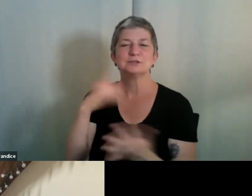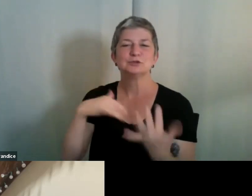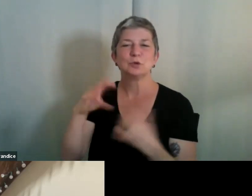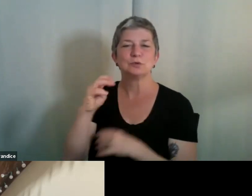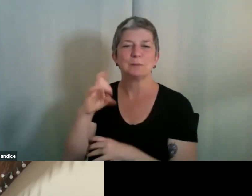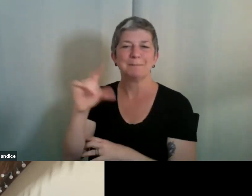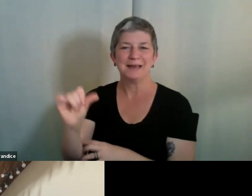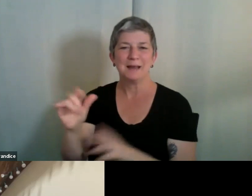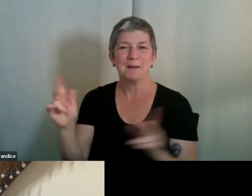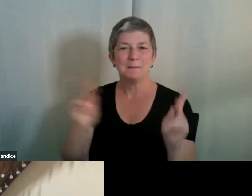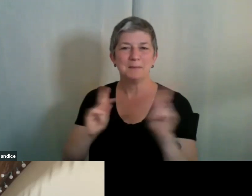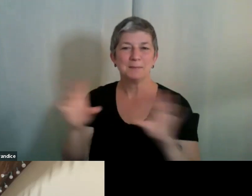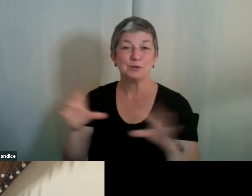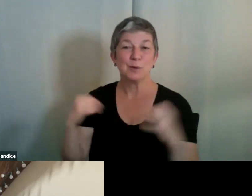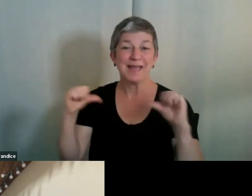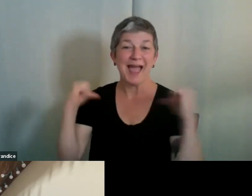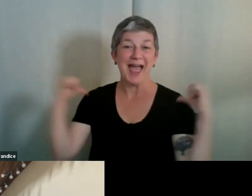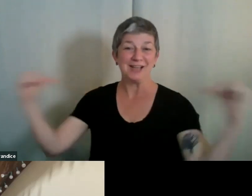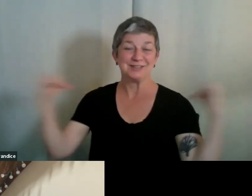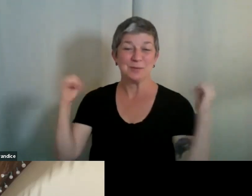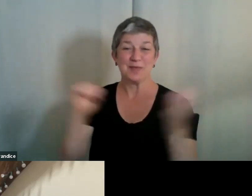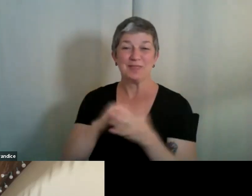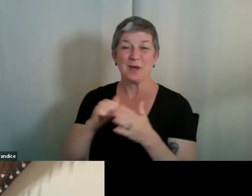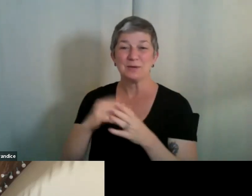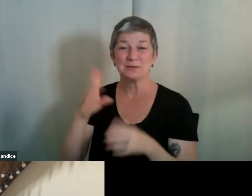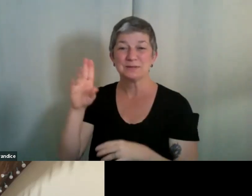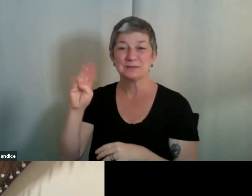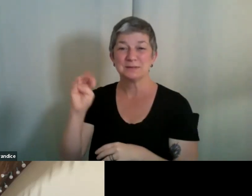workouts with those bands that go across your your legs that